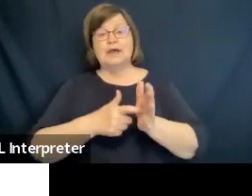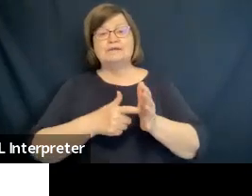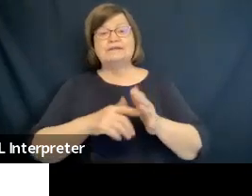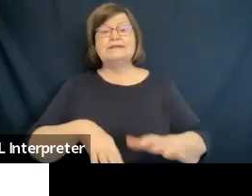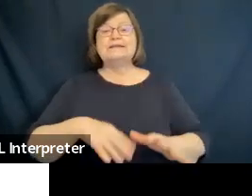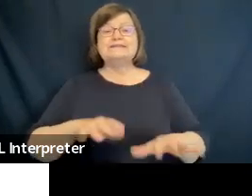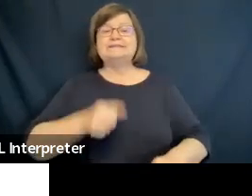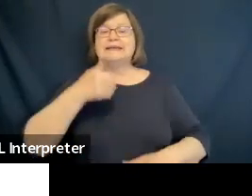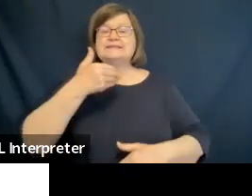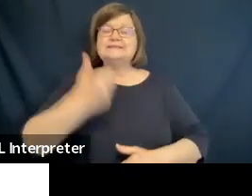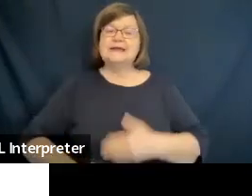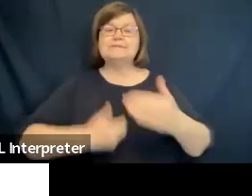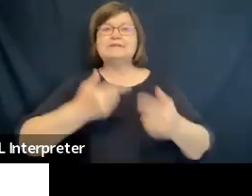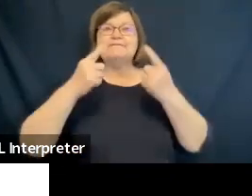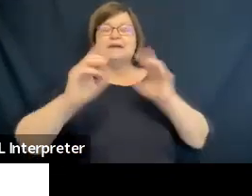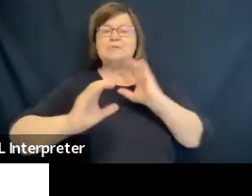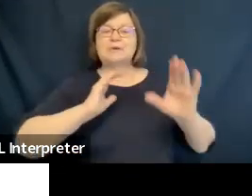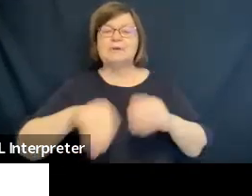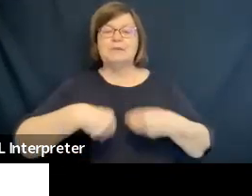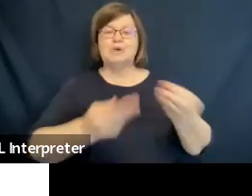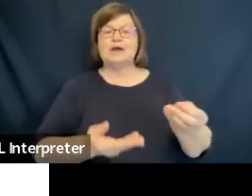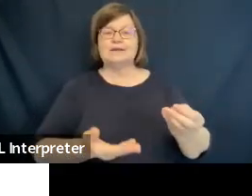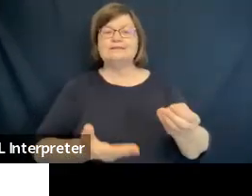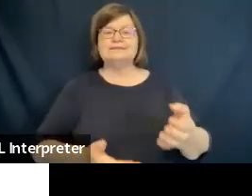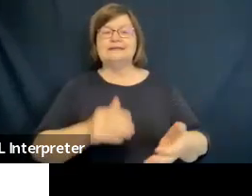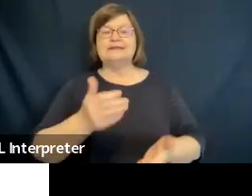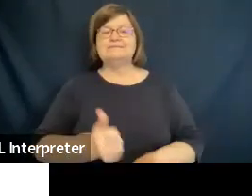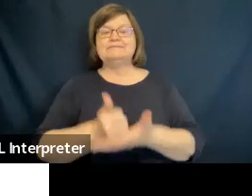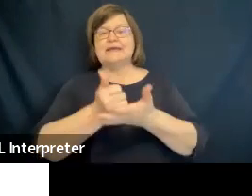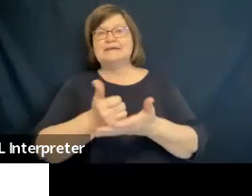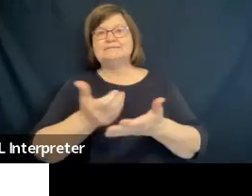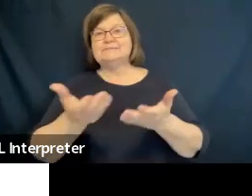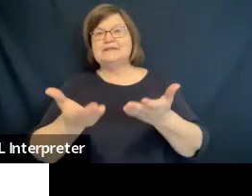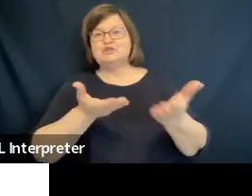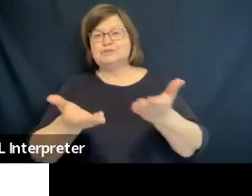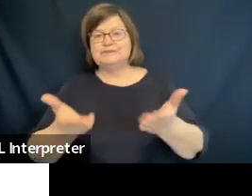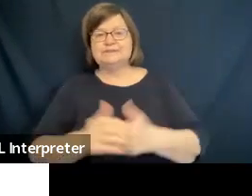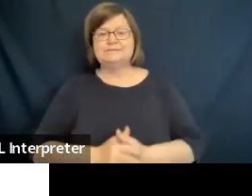effectively communicate by providing auxiliary aids or services. Exceptions to this rule are